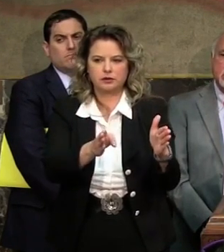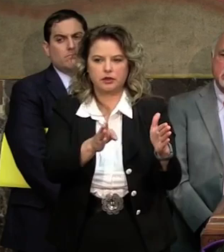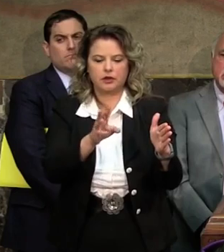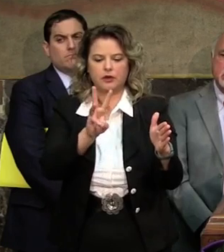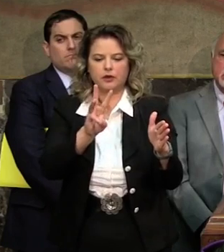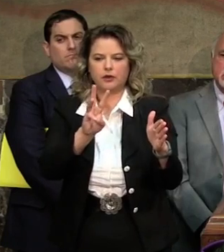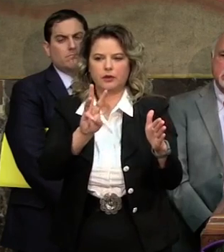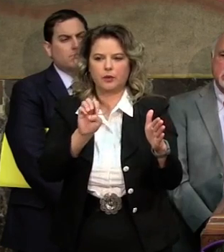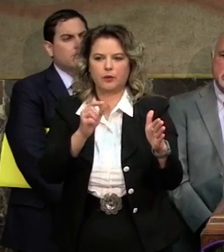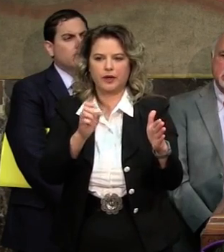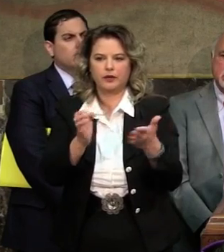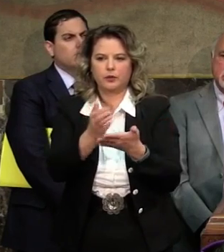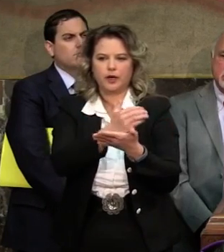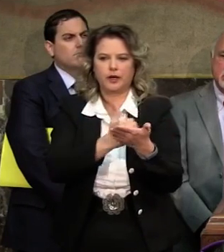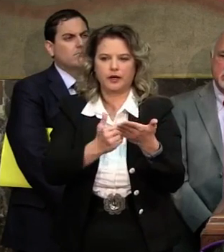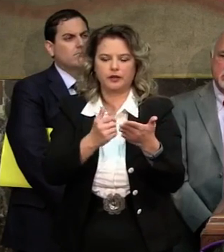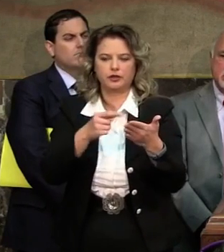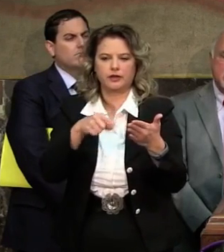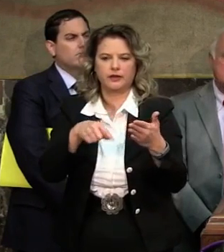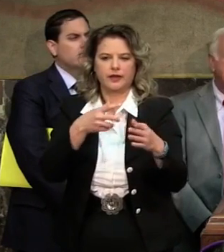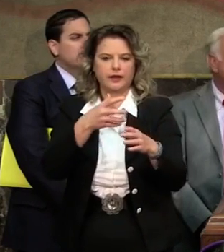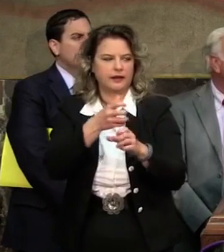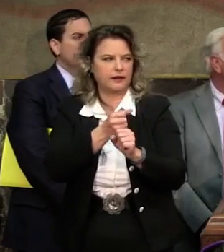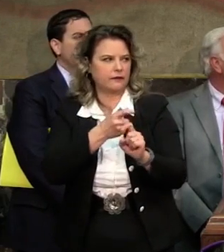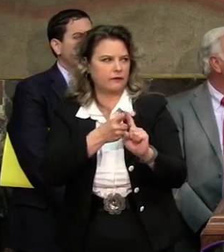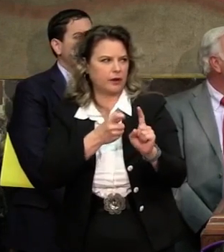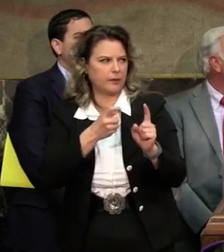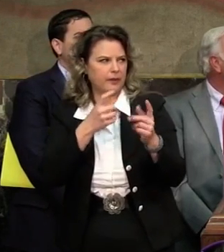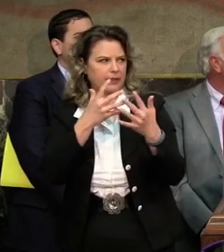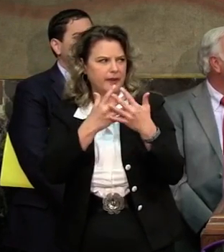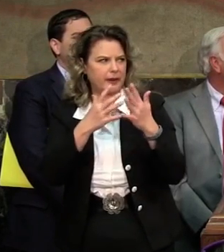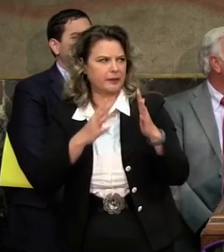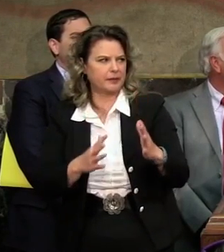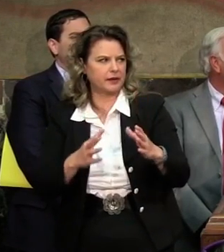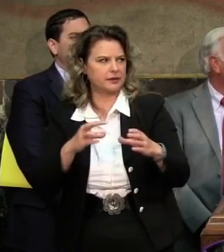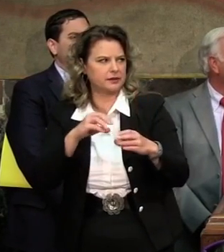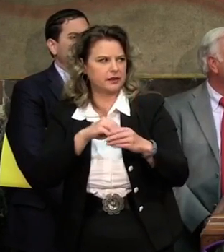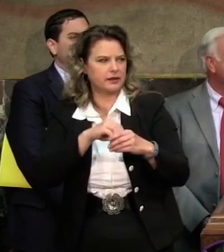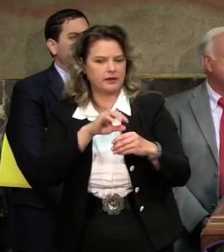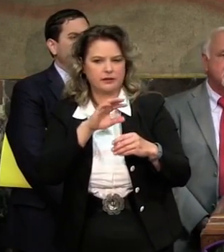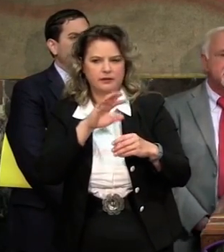I'm not I'm not understanding that